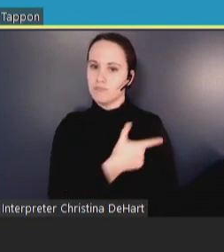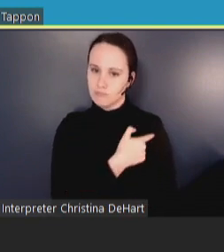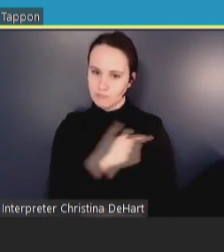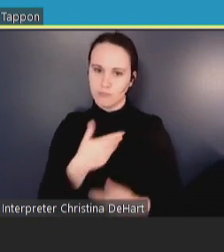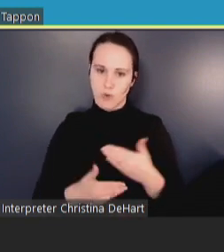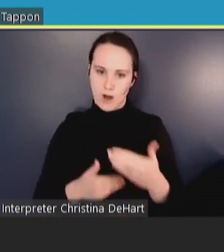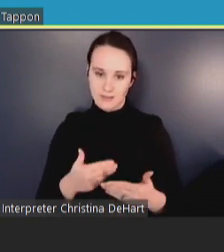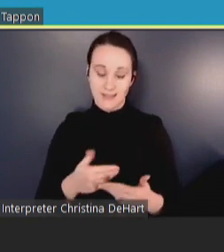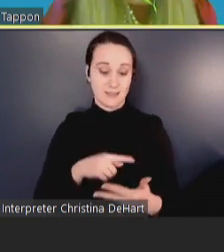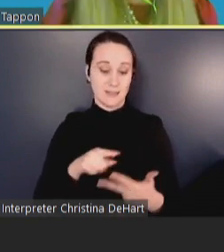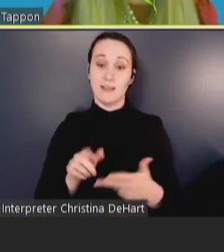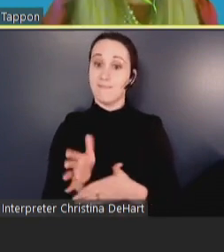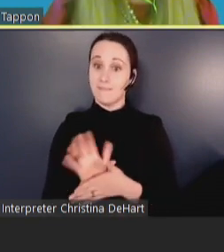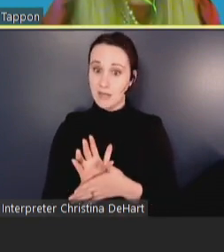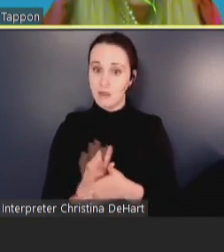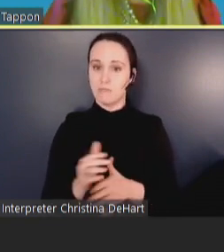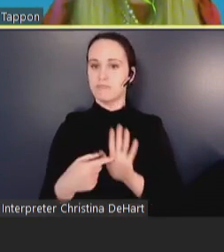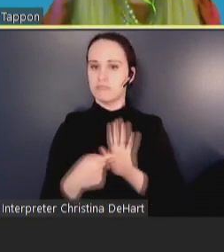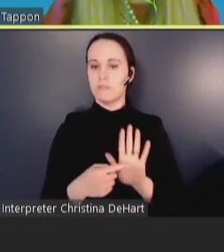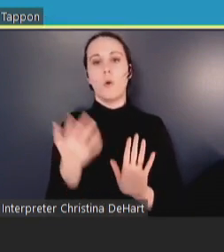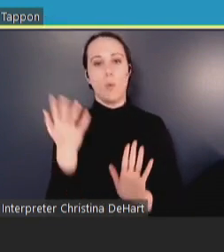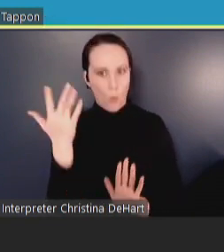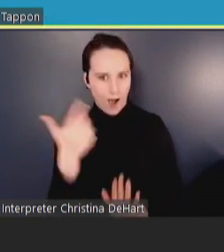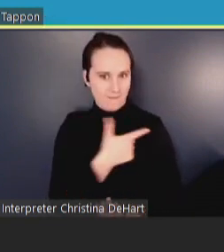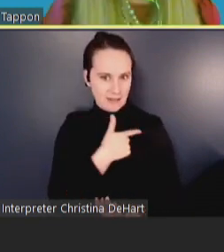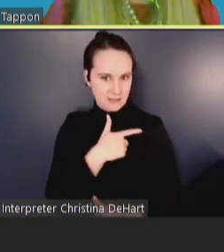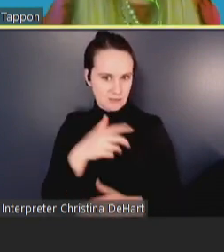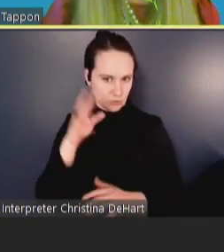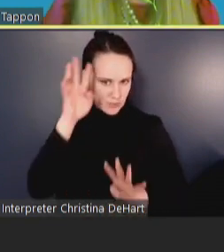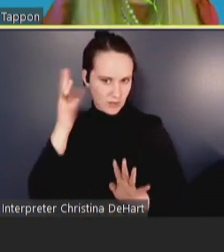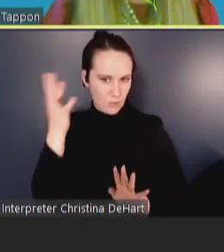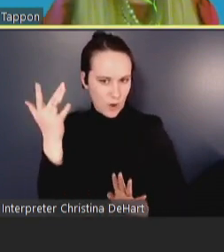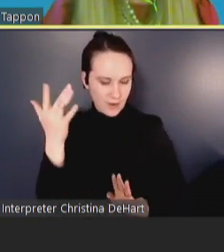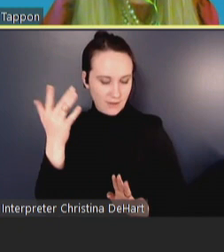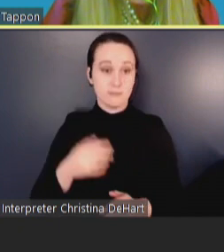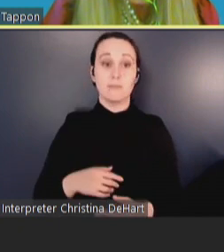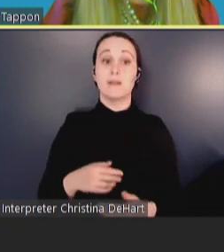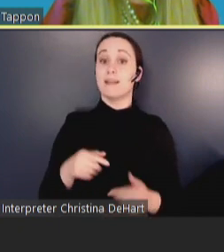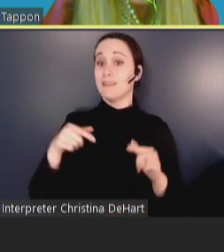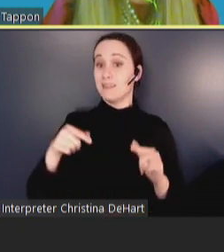vaccines are created. Vaccine administration is just the first resource we created, and we look